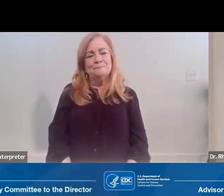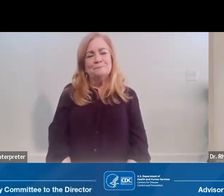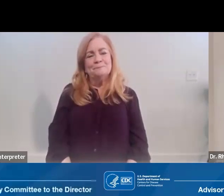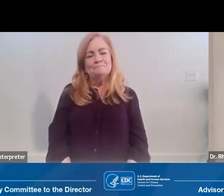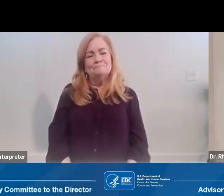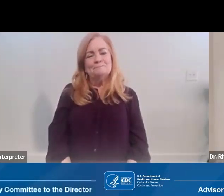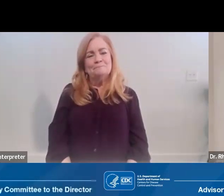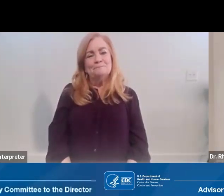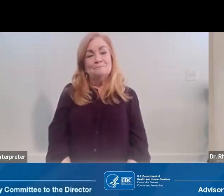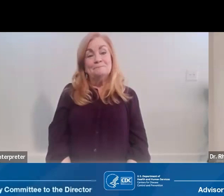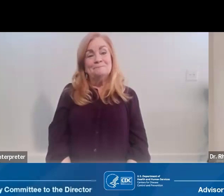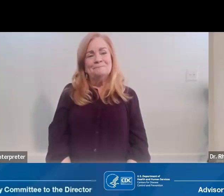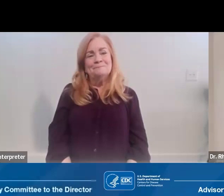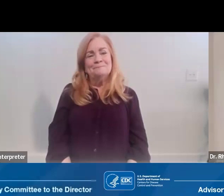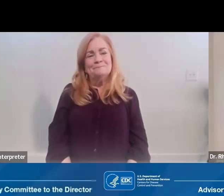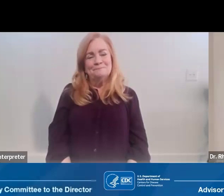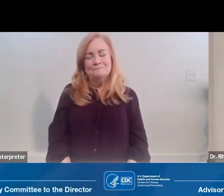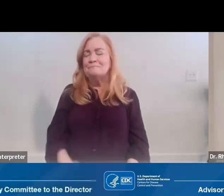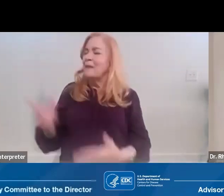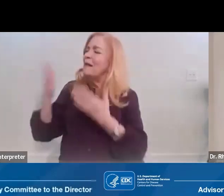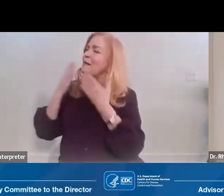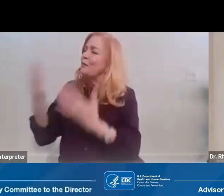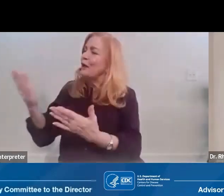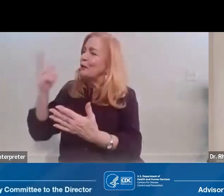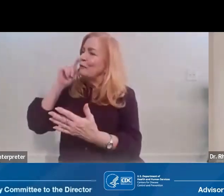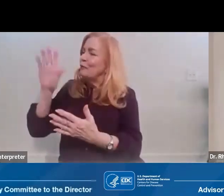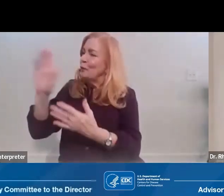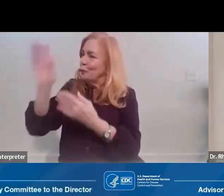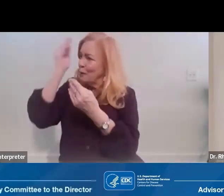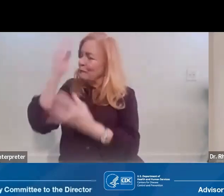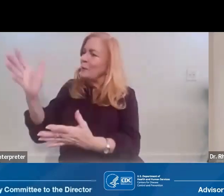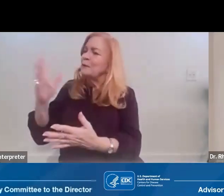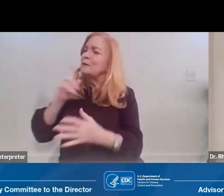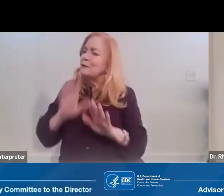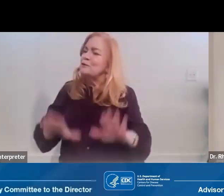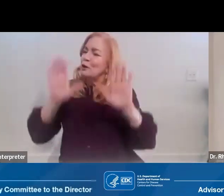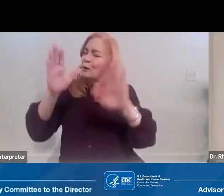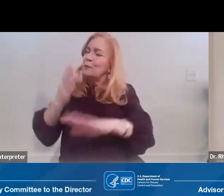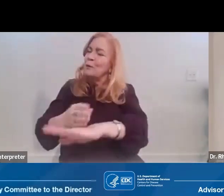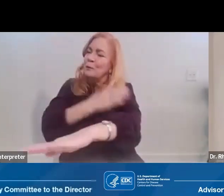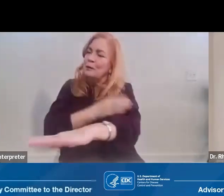Kate, thanks so much for the update. It's incredible progress that you made on this, especially given that there was a transition in leadership.